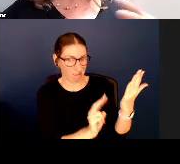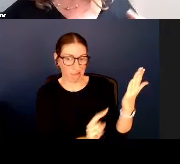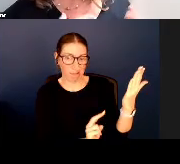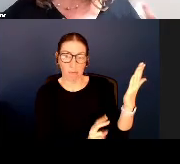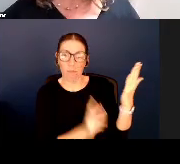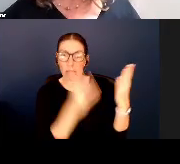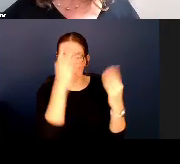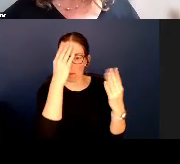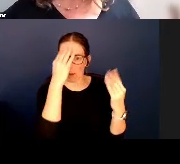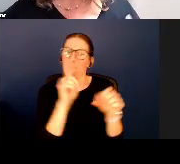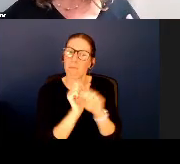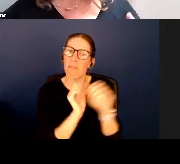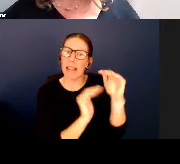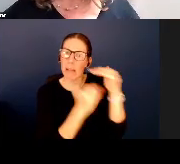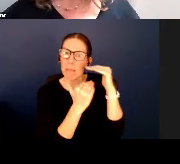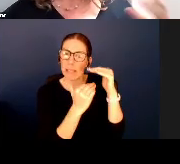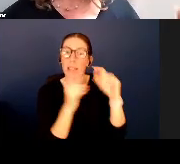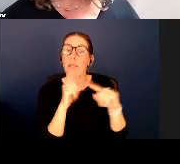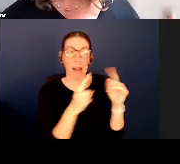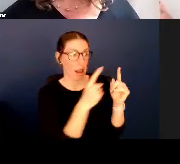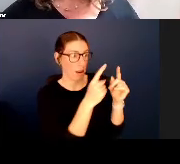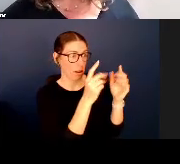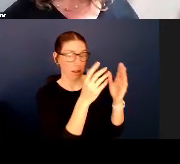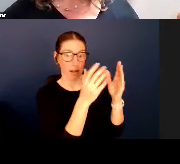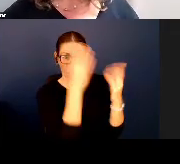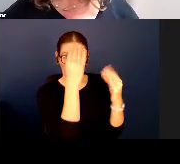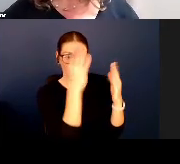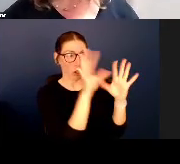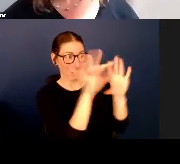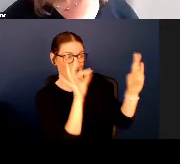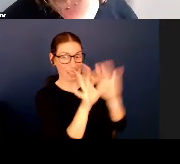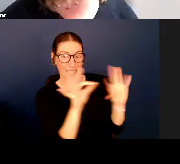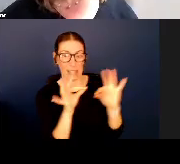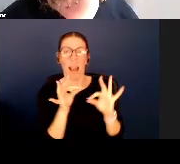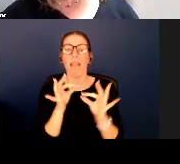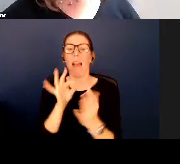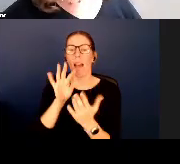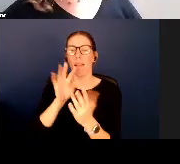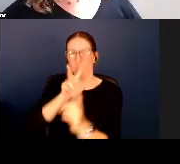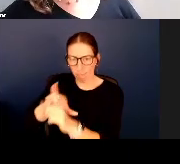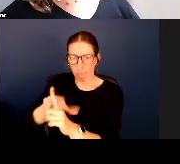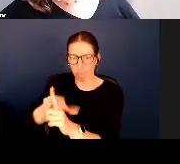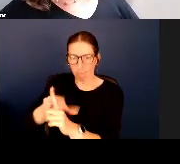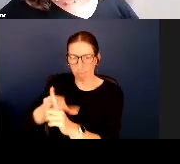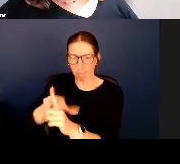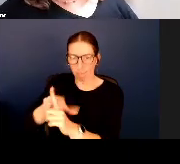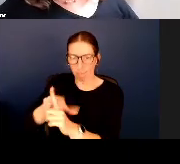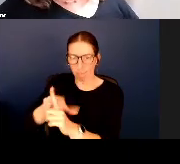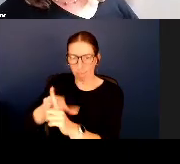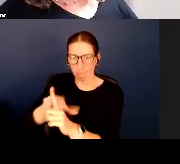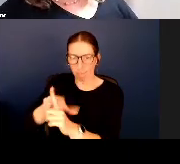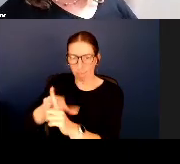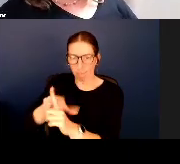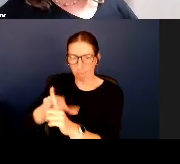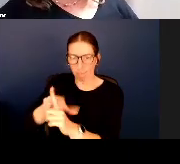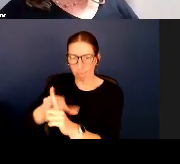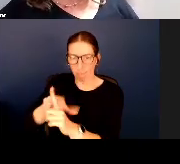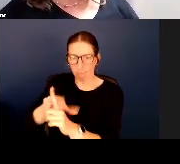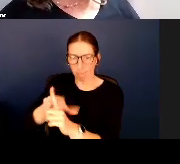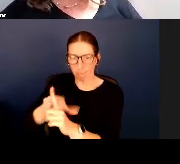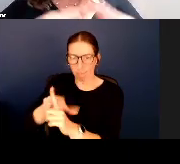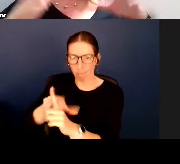um But we used what we could to inform the study. So when we look at the feasibility indicators,